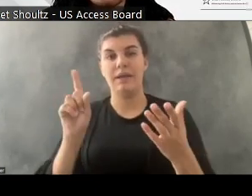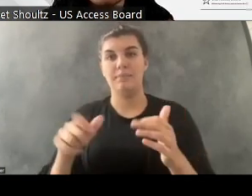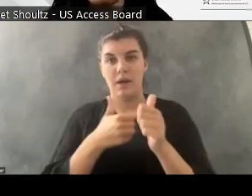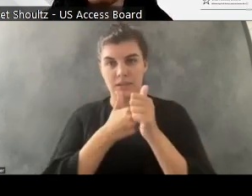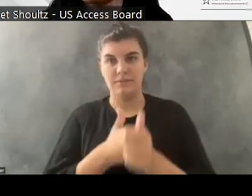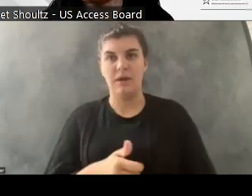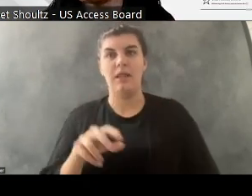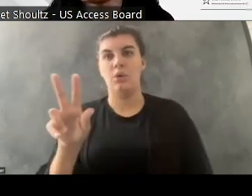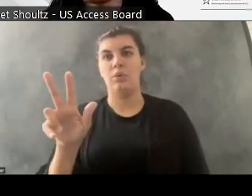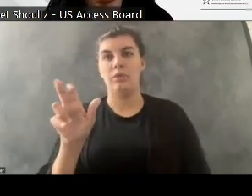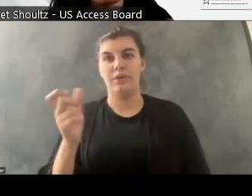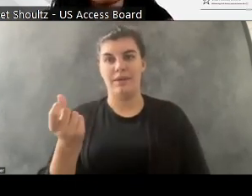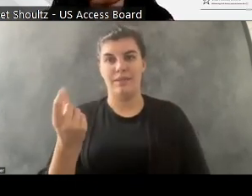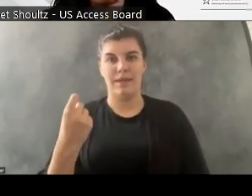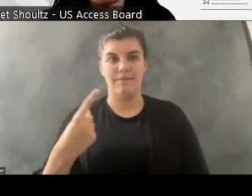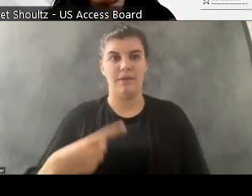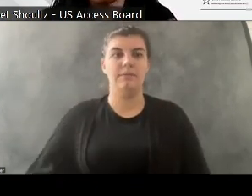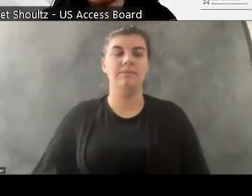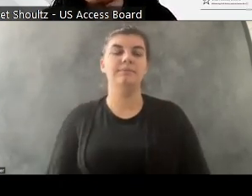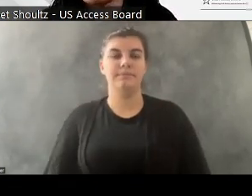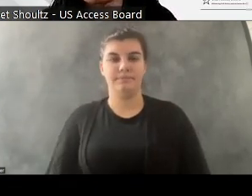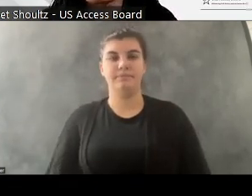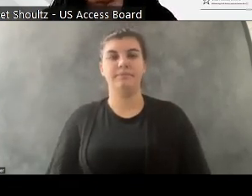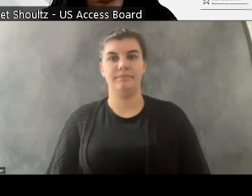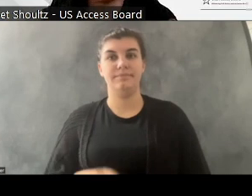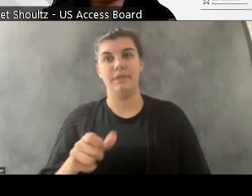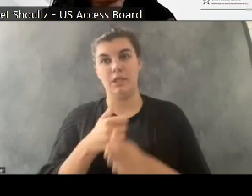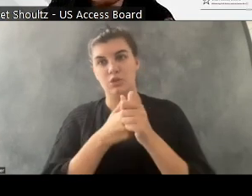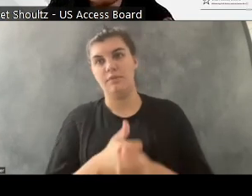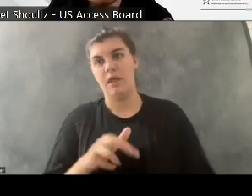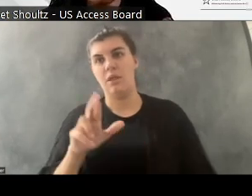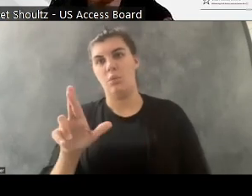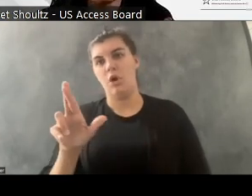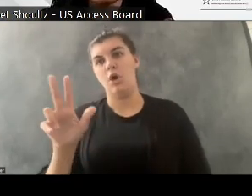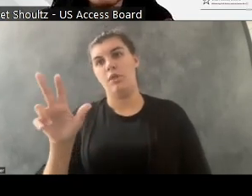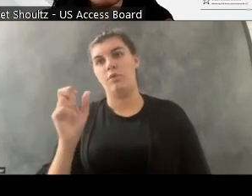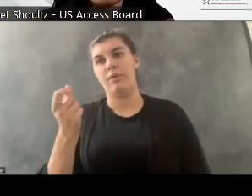loading zone needs to be accessible. Basically it needs to comply with R311,